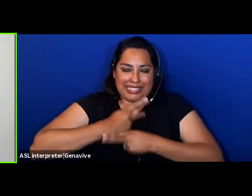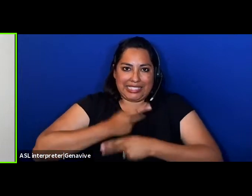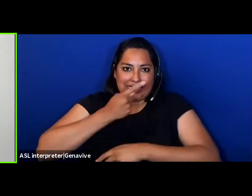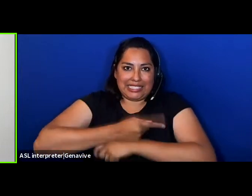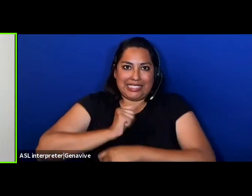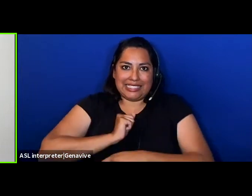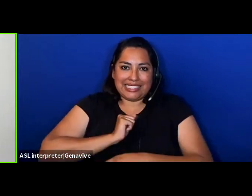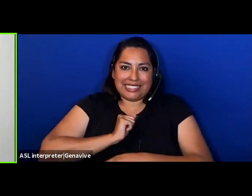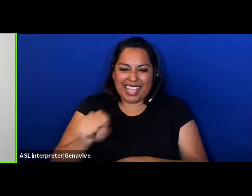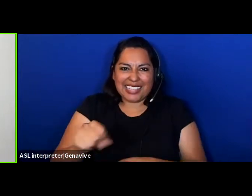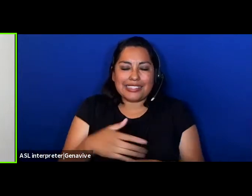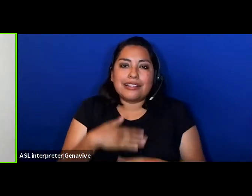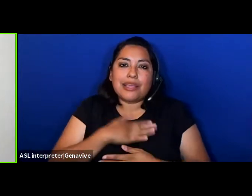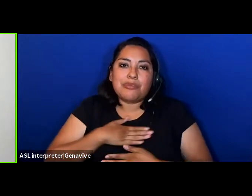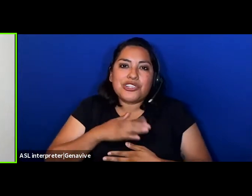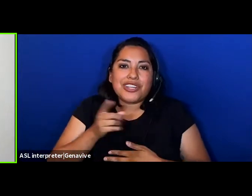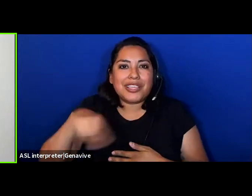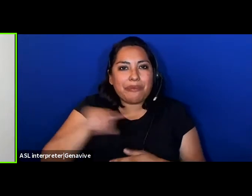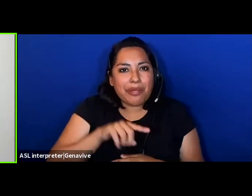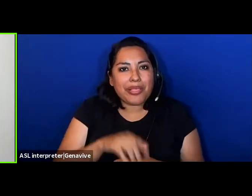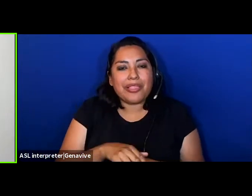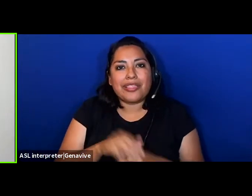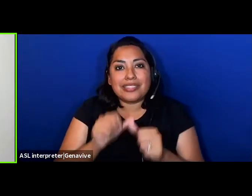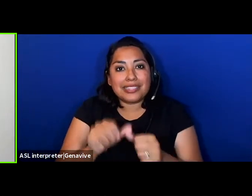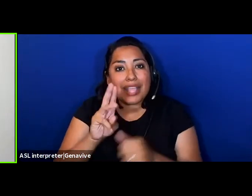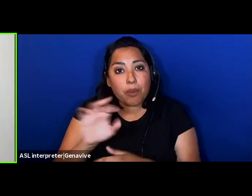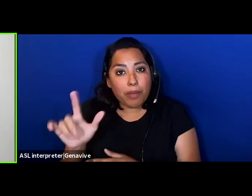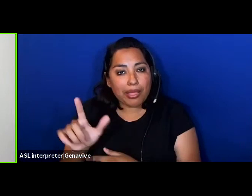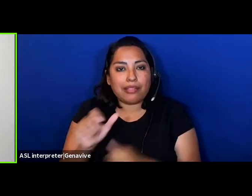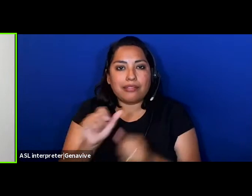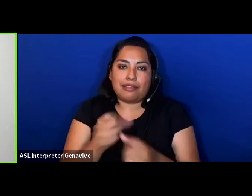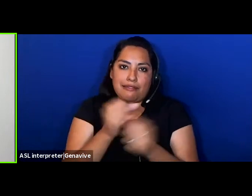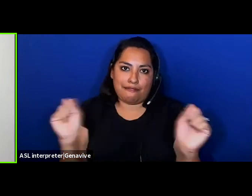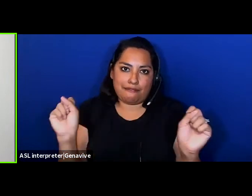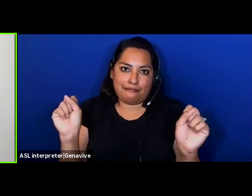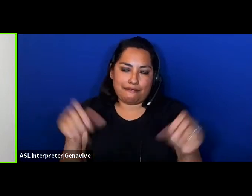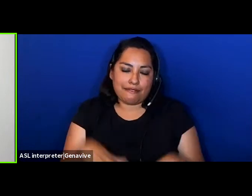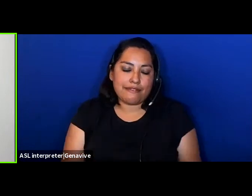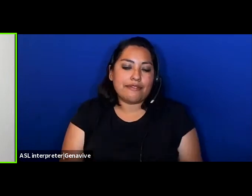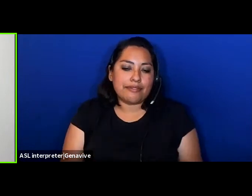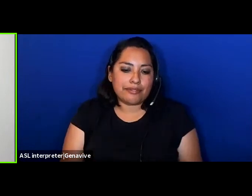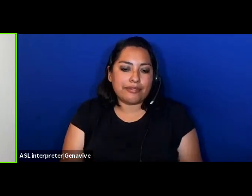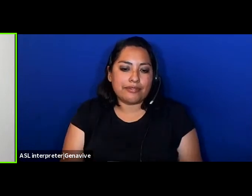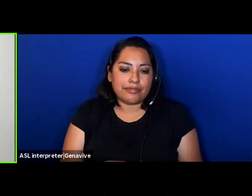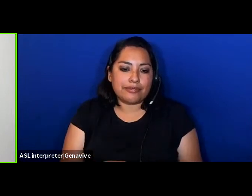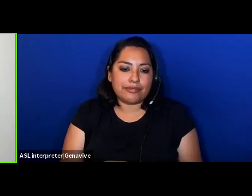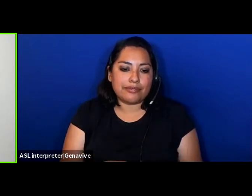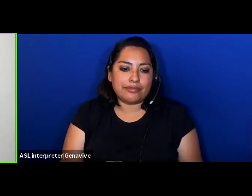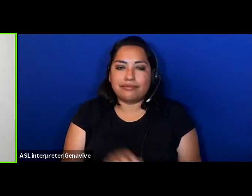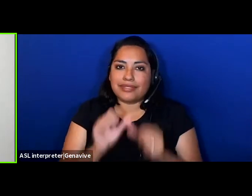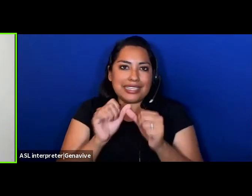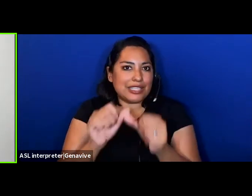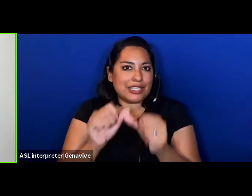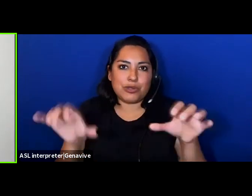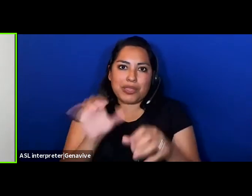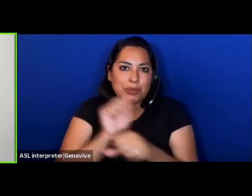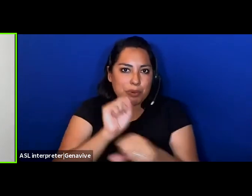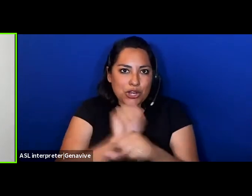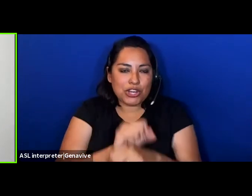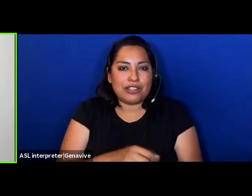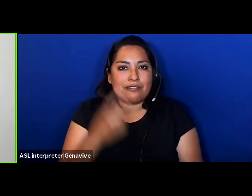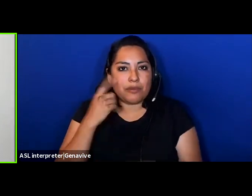Appreciate you all. Stay well. Stay safe and keep doing this work of empathy and allyship.